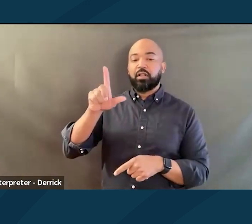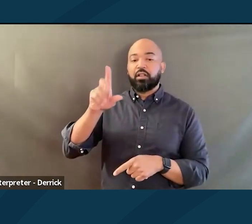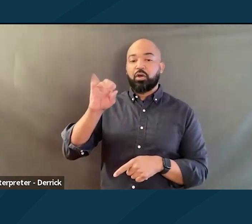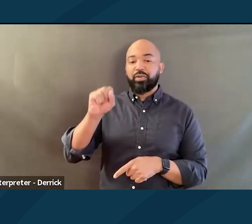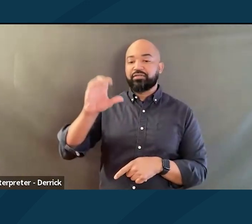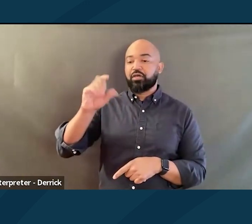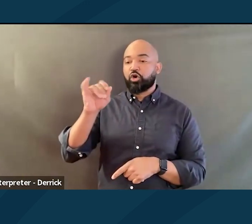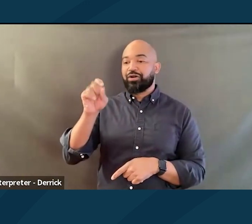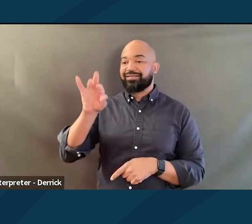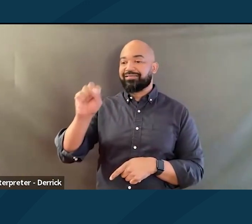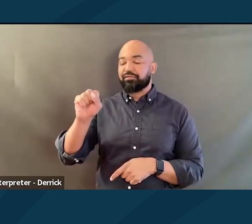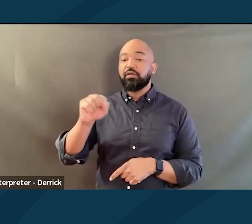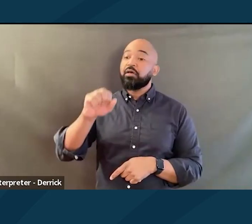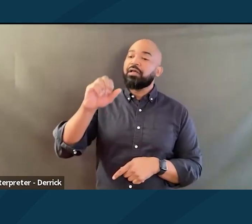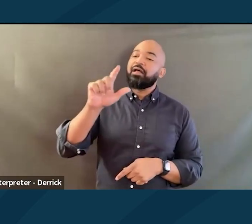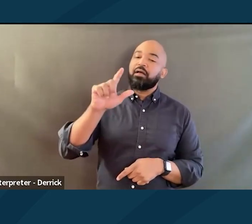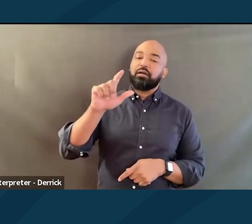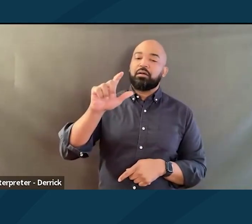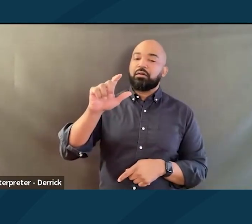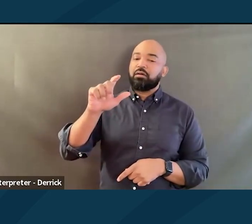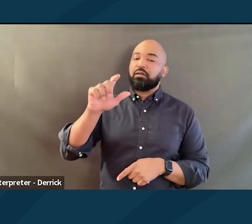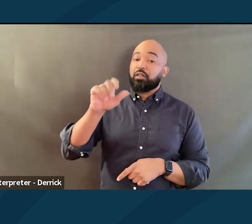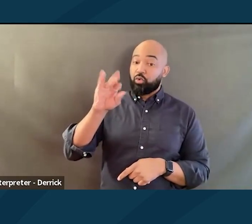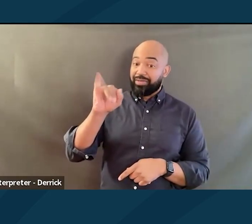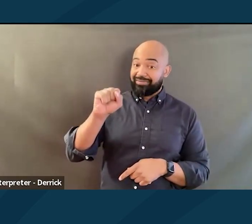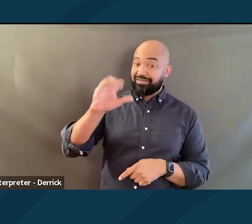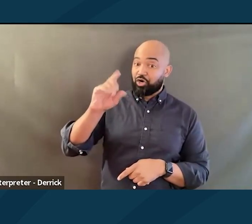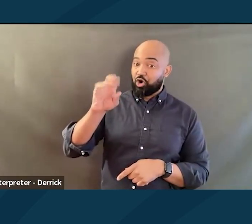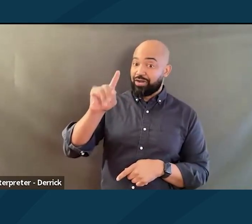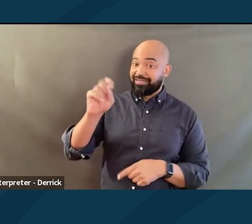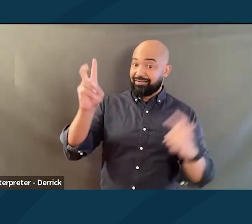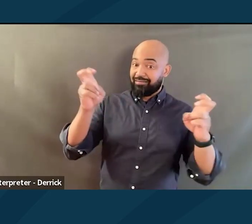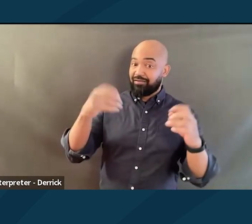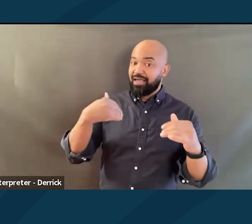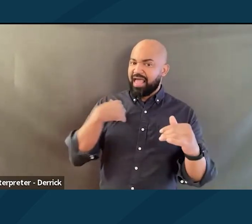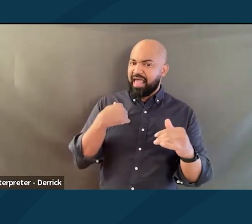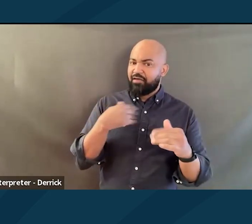is still central to this fight. She was asked in an interview what she wishes for all of the people